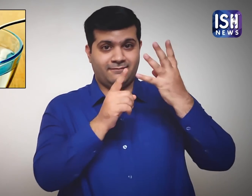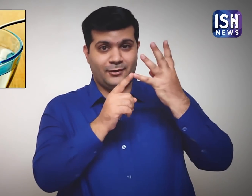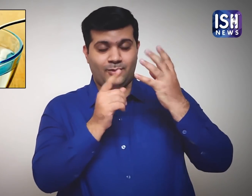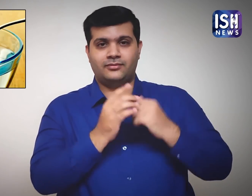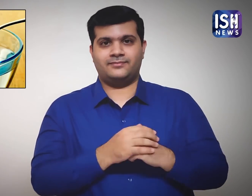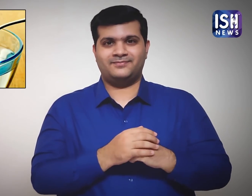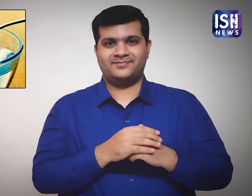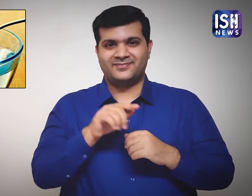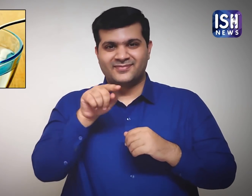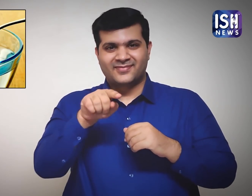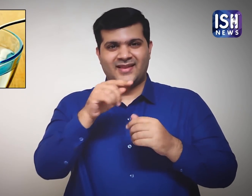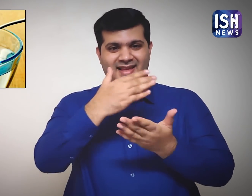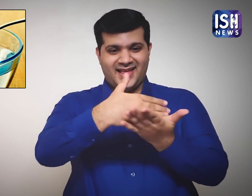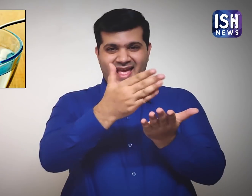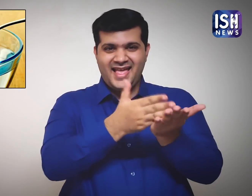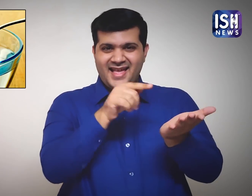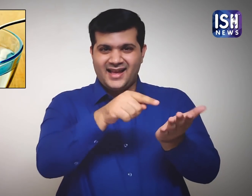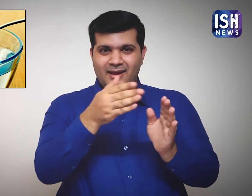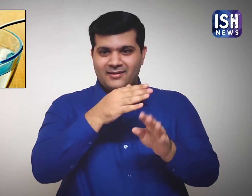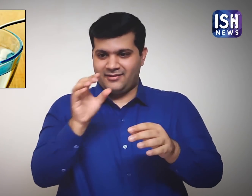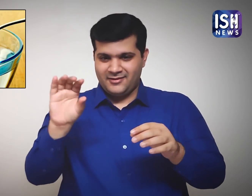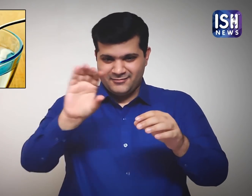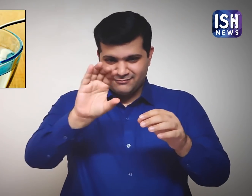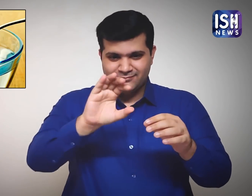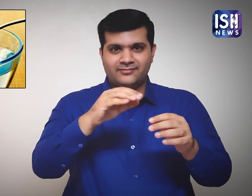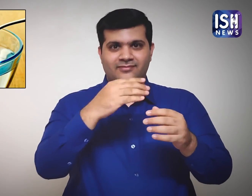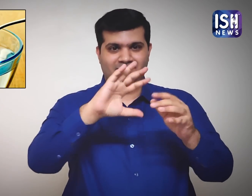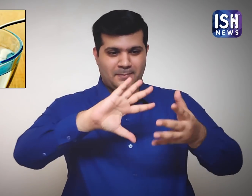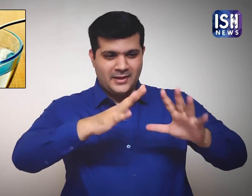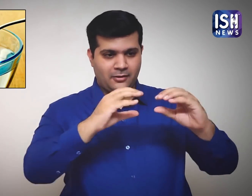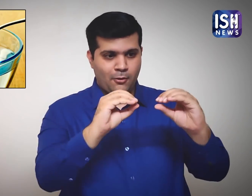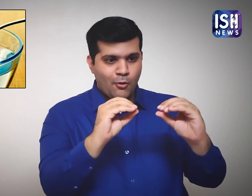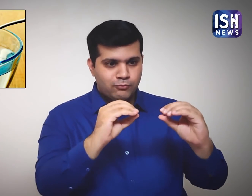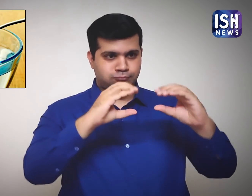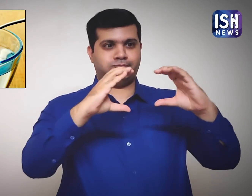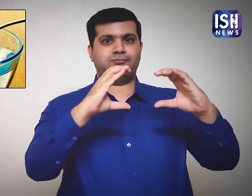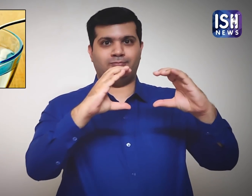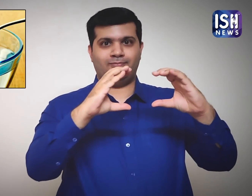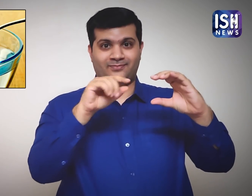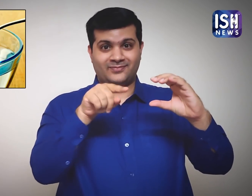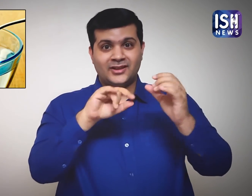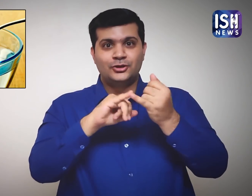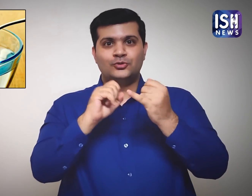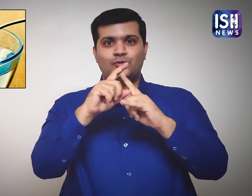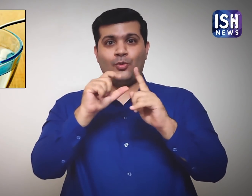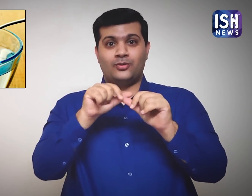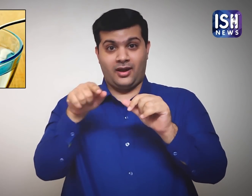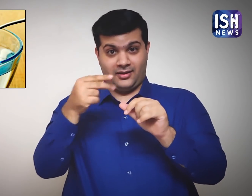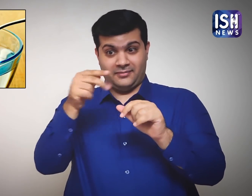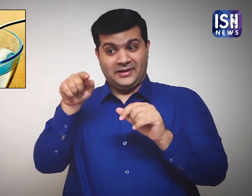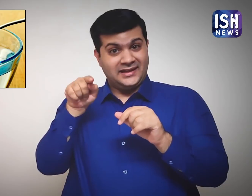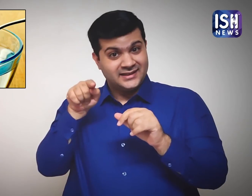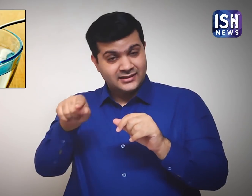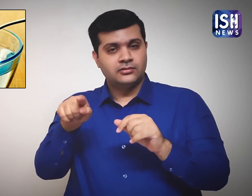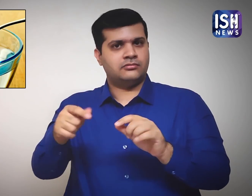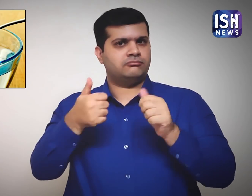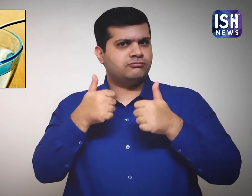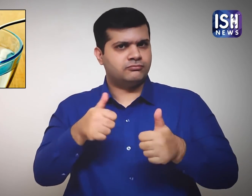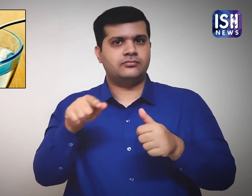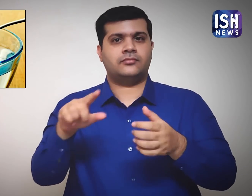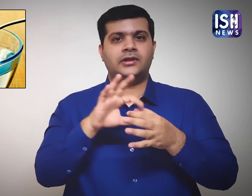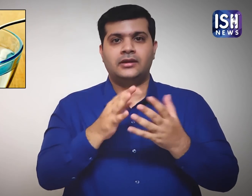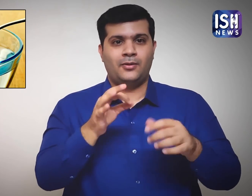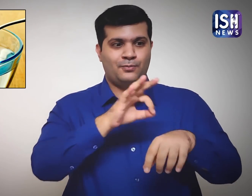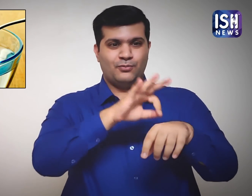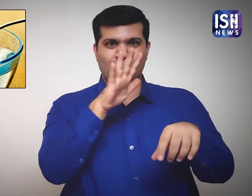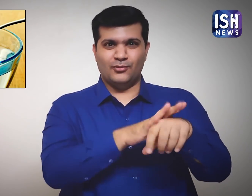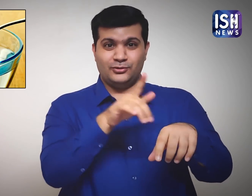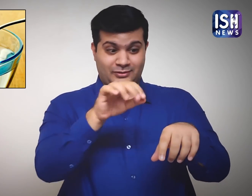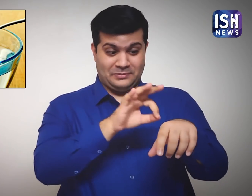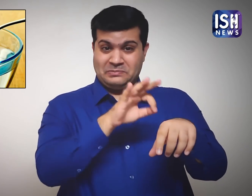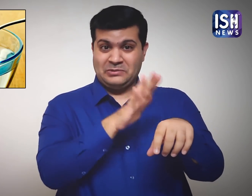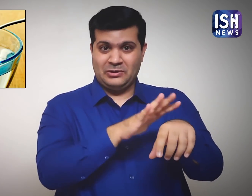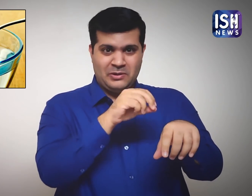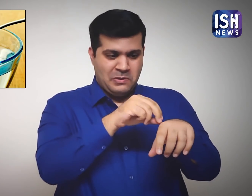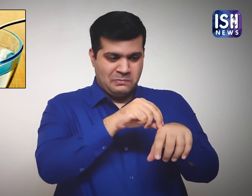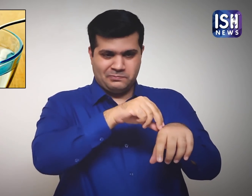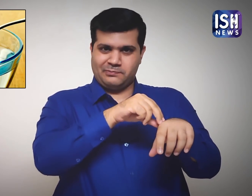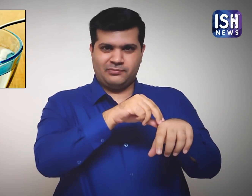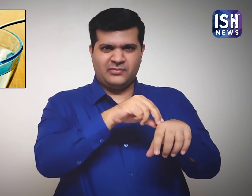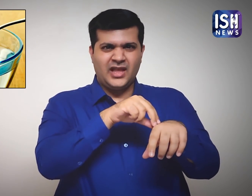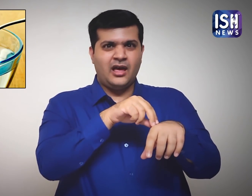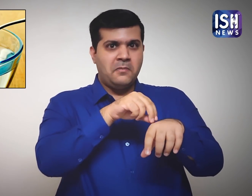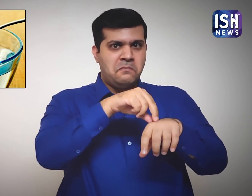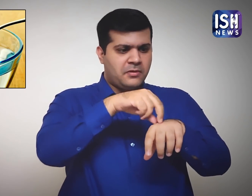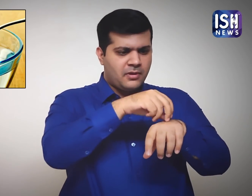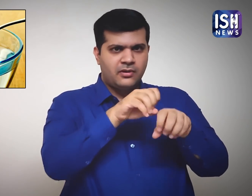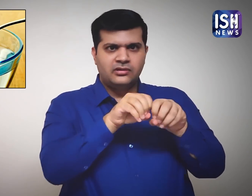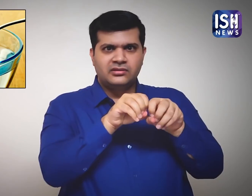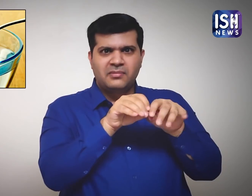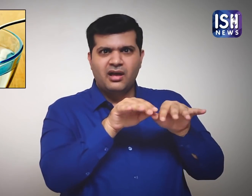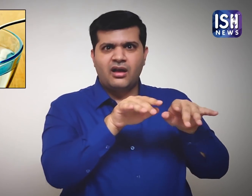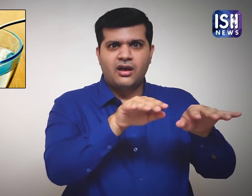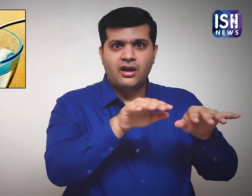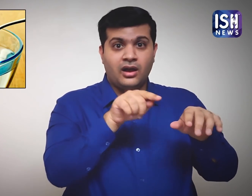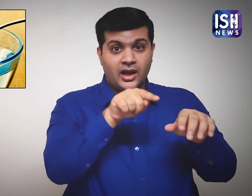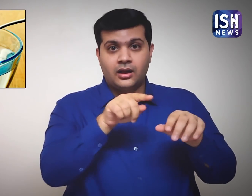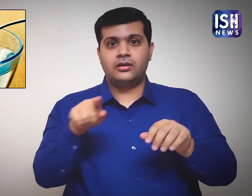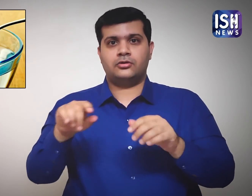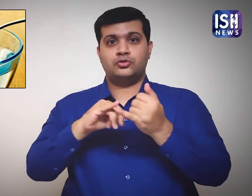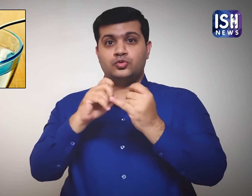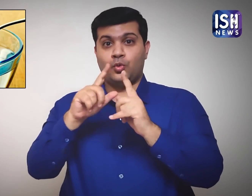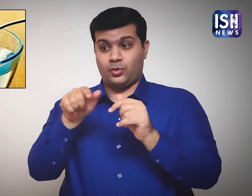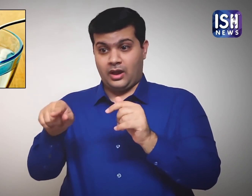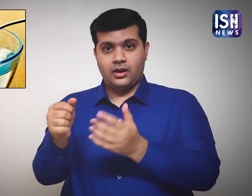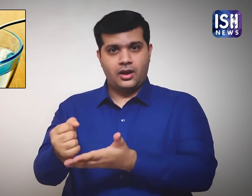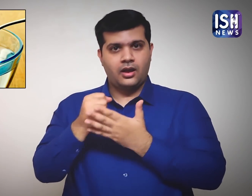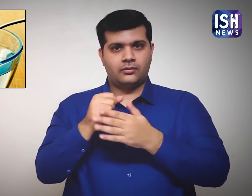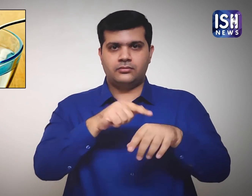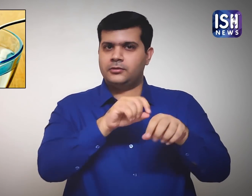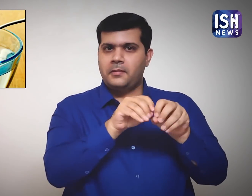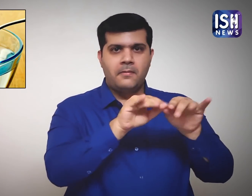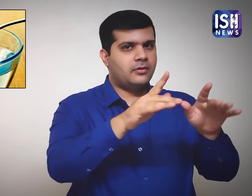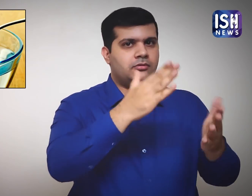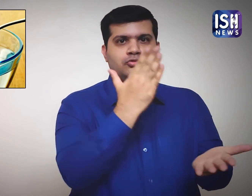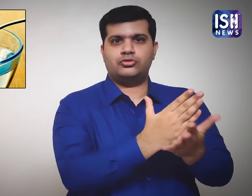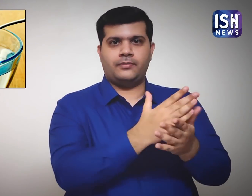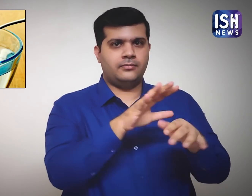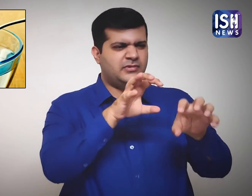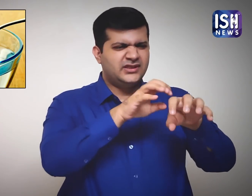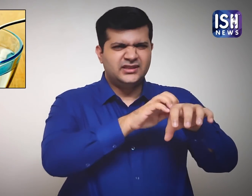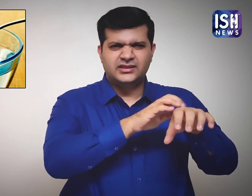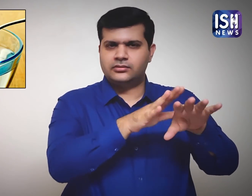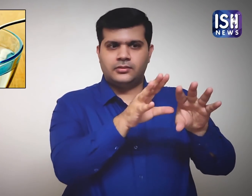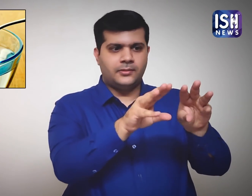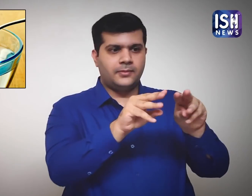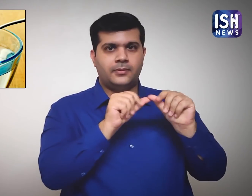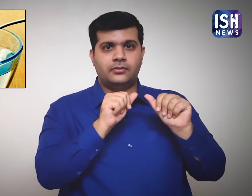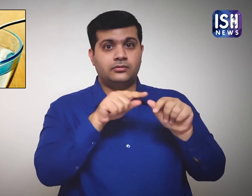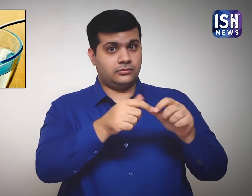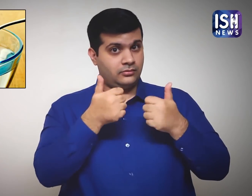4. Baking soda can neutralize the effects of the mosquito bite. It also stops any reaction from spreading.